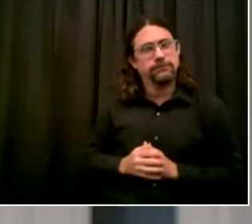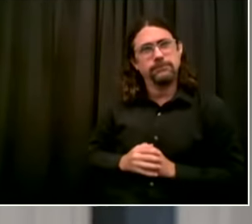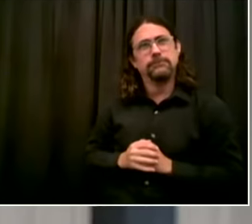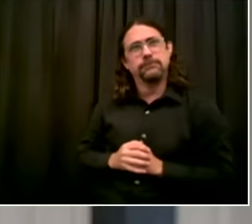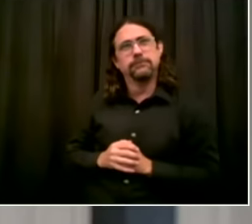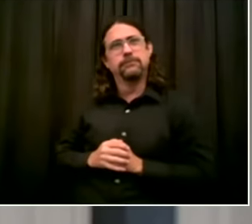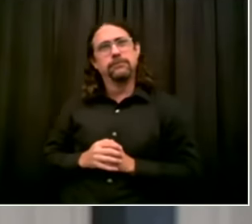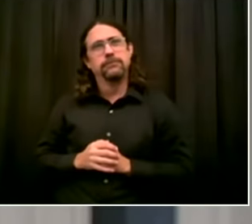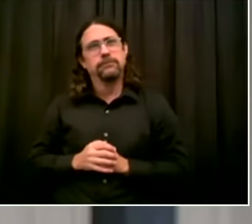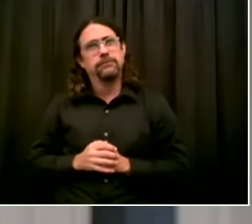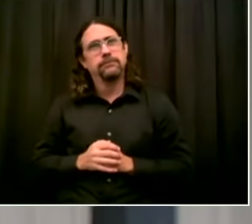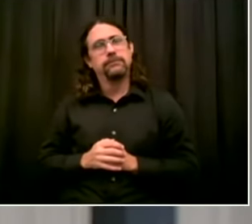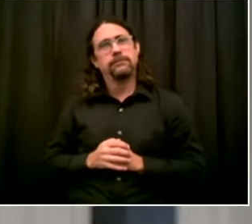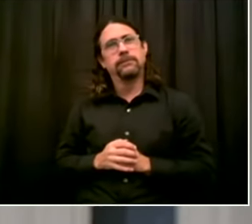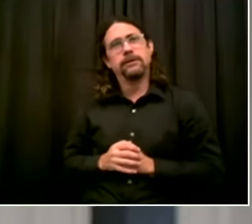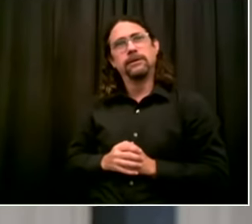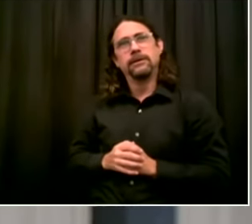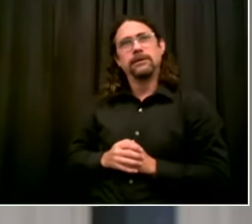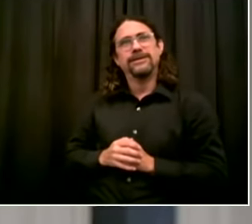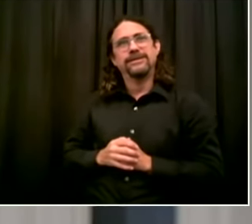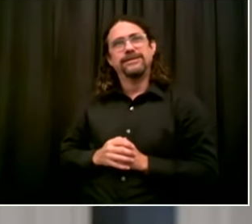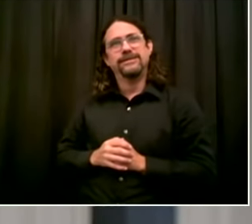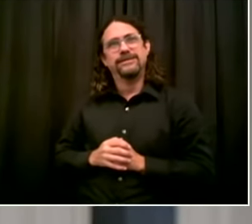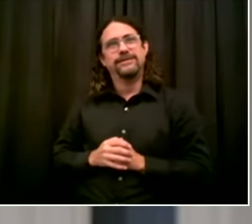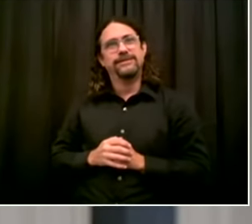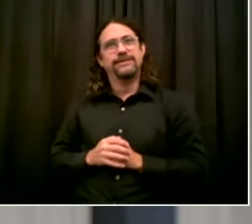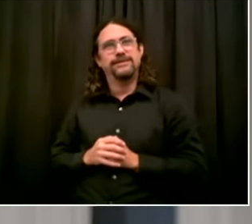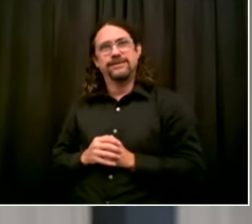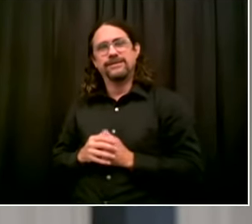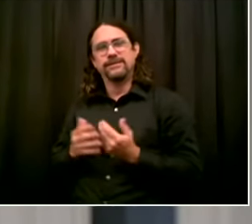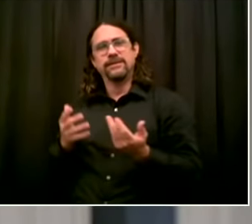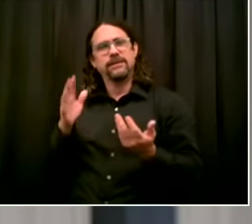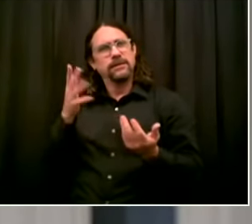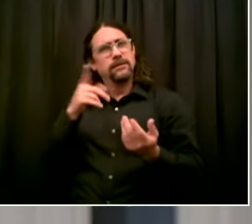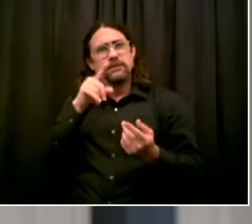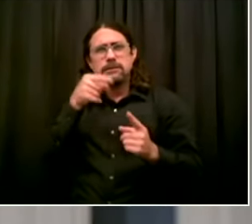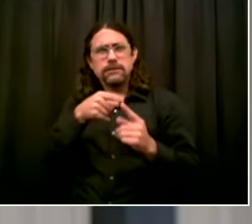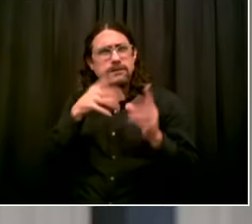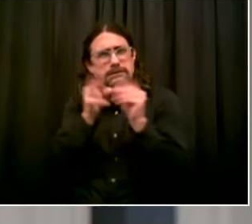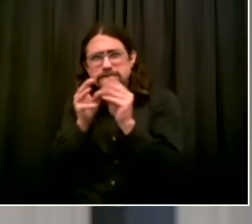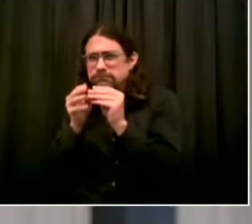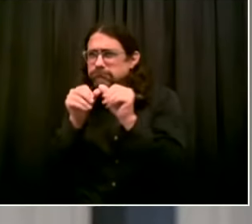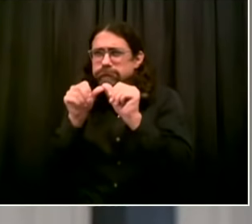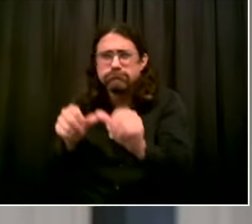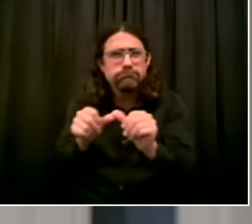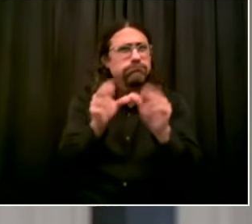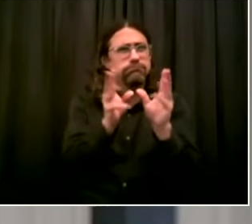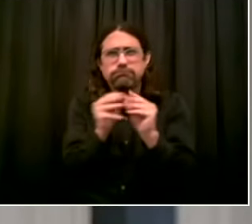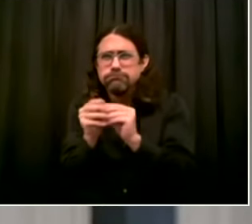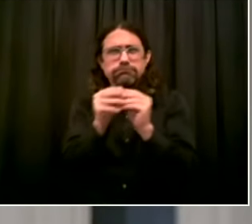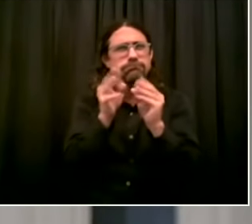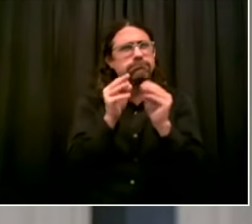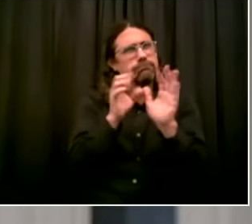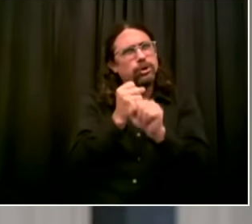SYSTEM, BLDEEND, IN PERSON, BLENDED AT HOME AND FULLY REMOTE. THERE WAS A PROBLEM OF